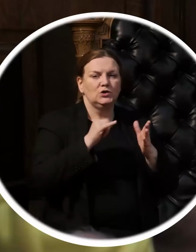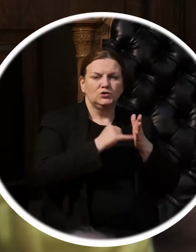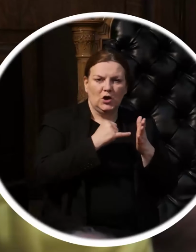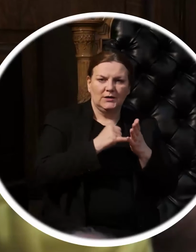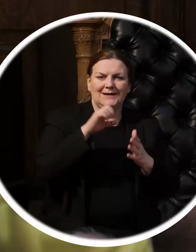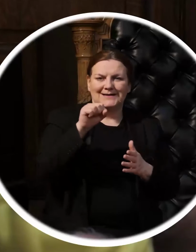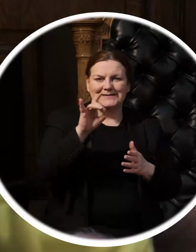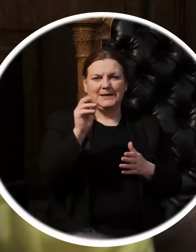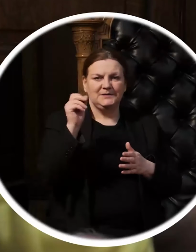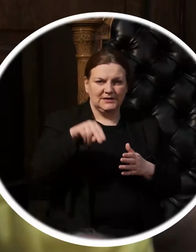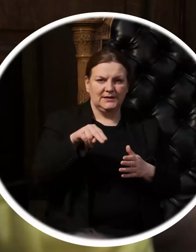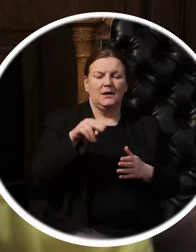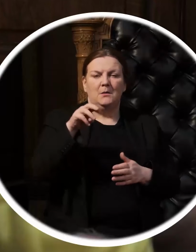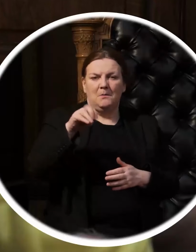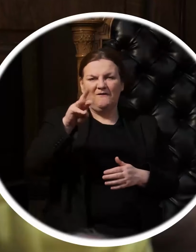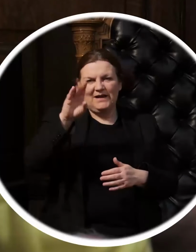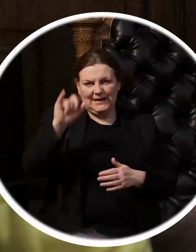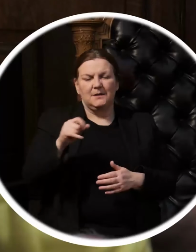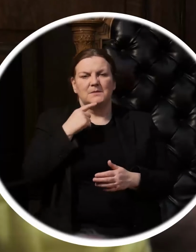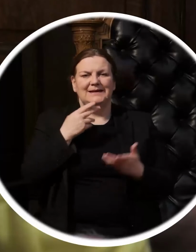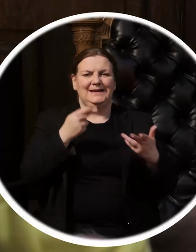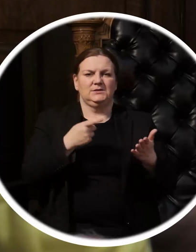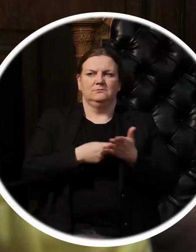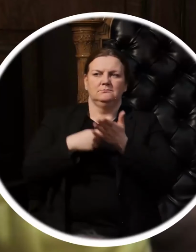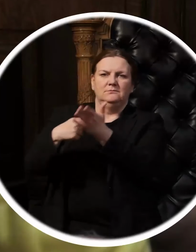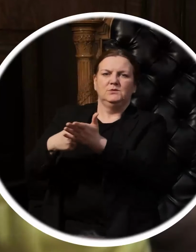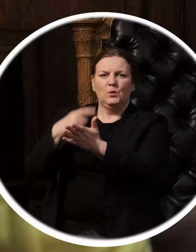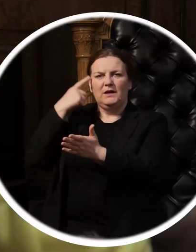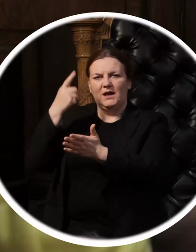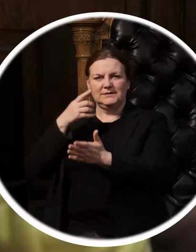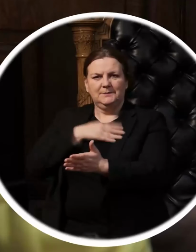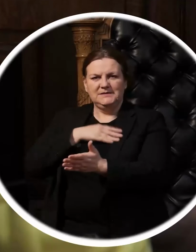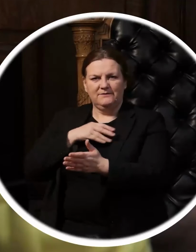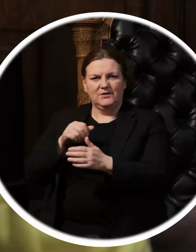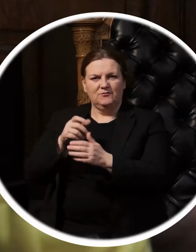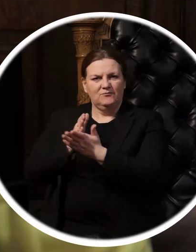but it had to be referred to the London committee of the railway company and they